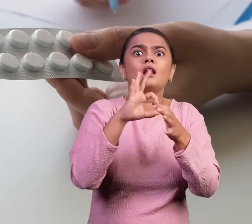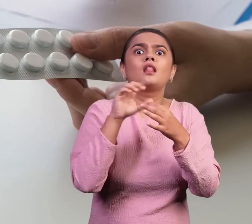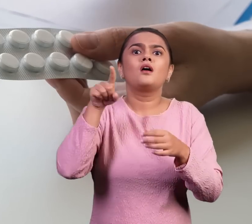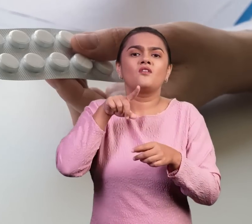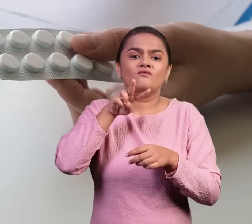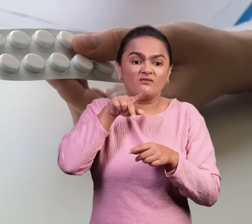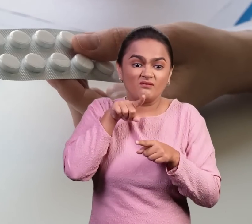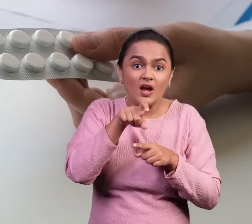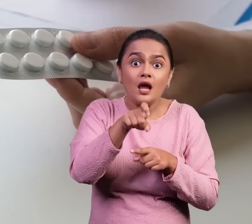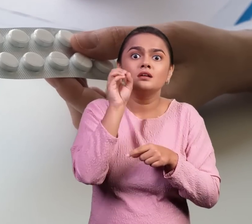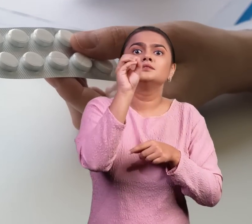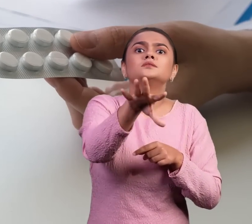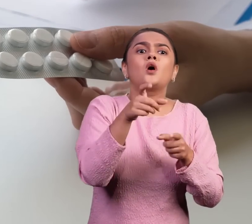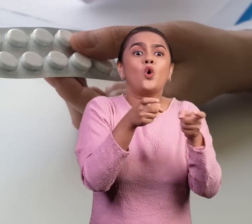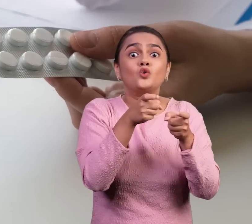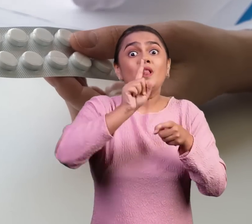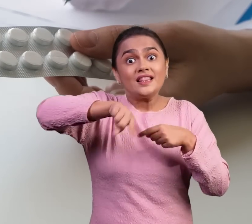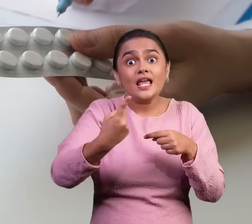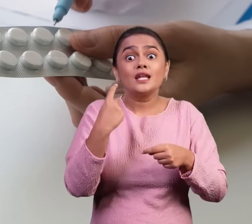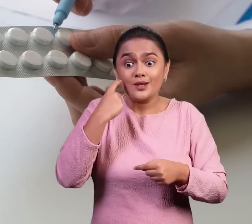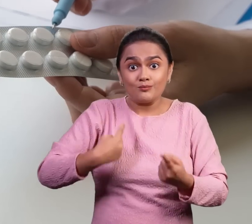Your immunity will improve only after the virus is controlled.